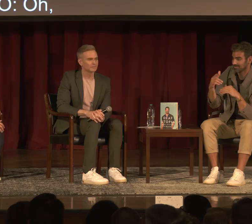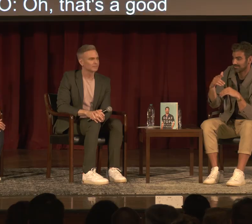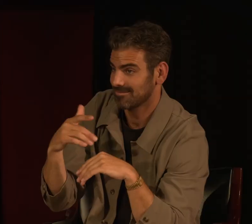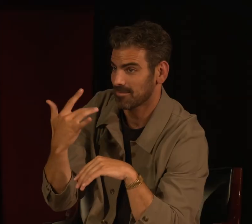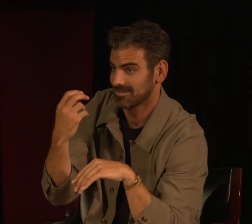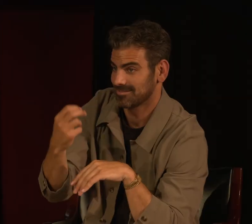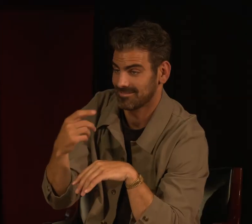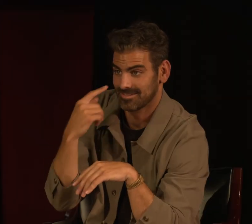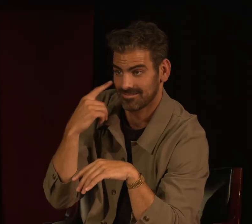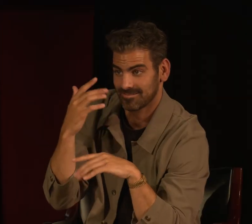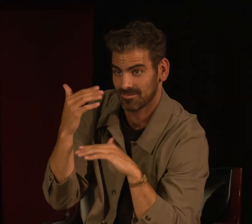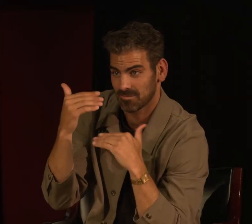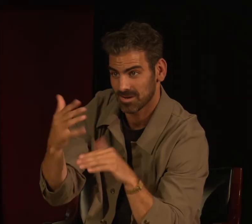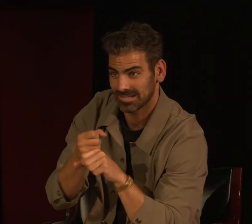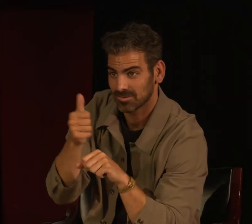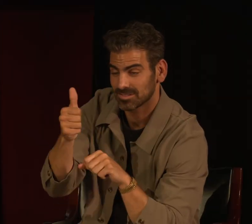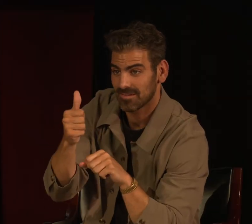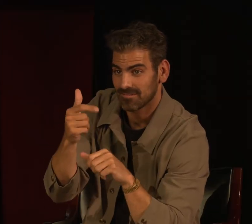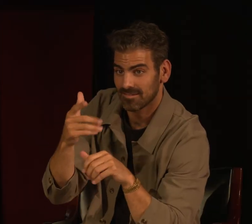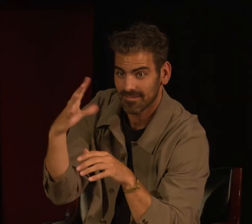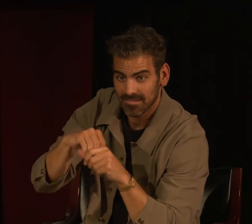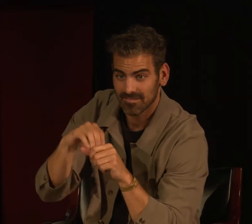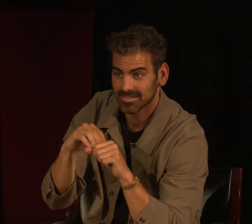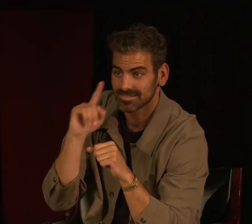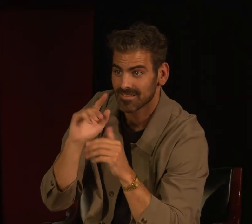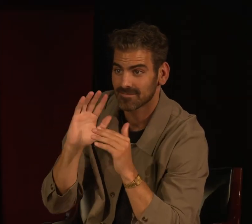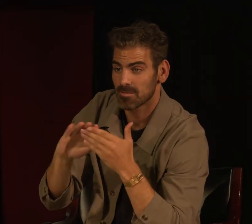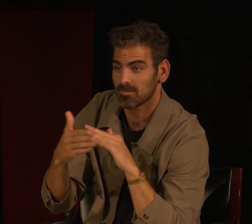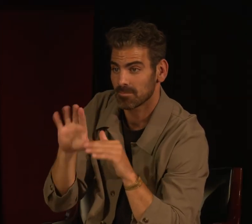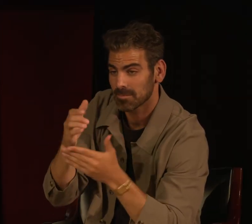I think that's by really getting yourself involved in the